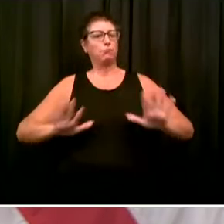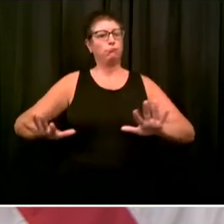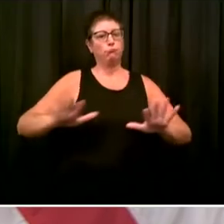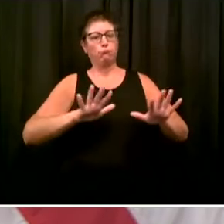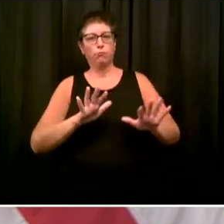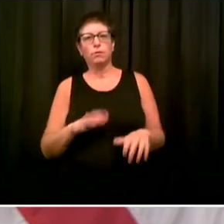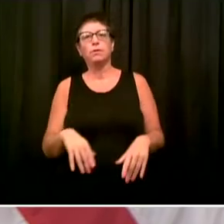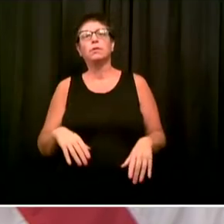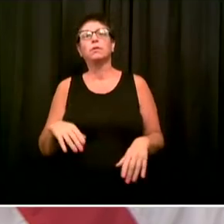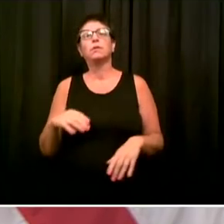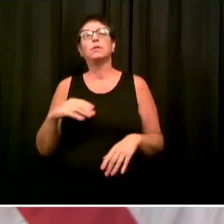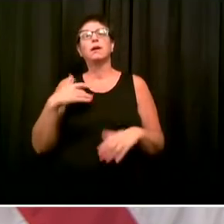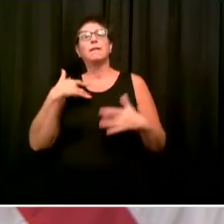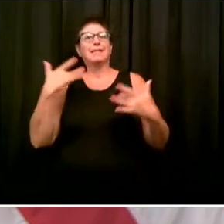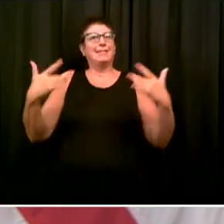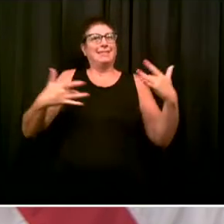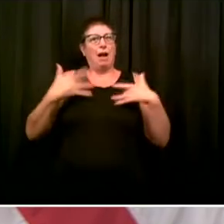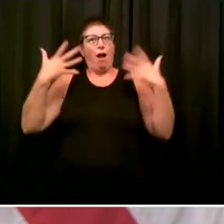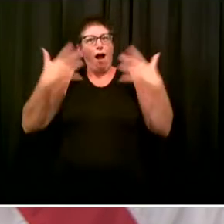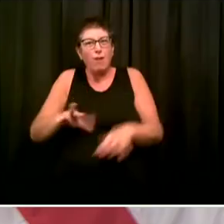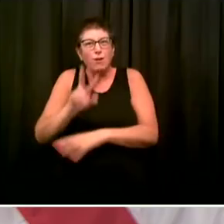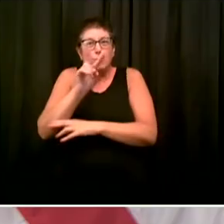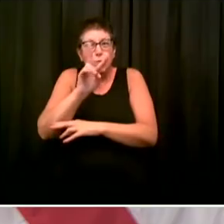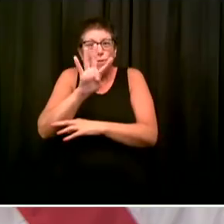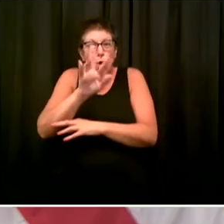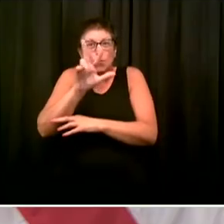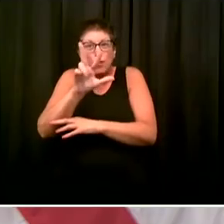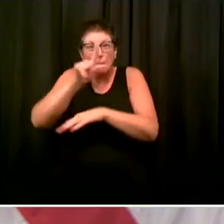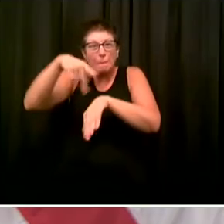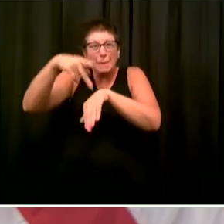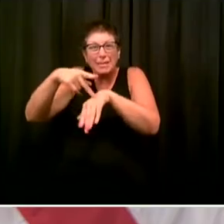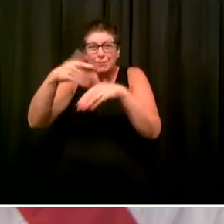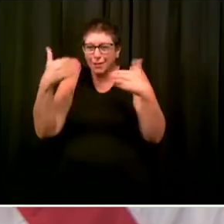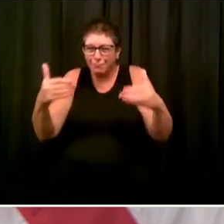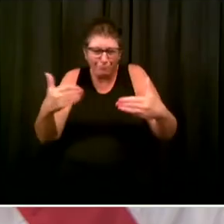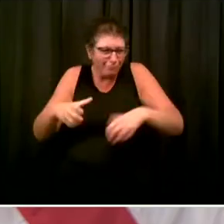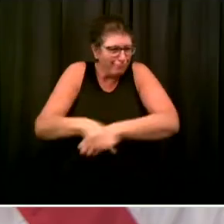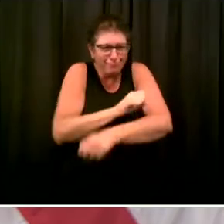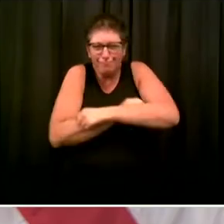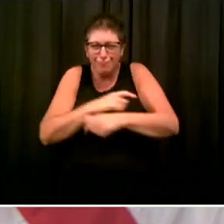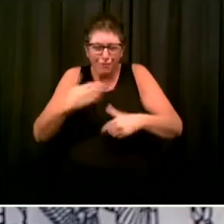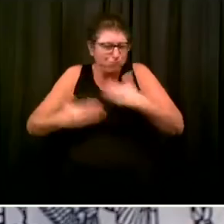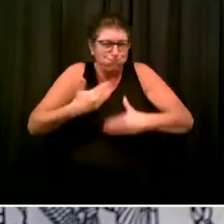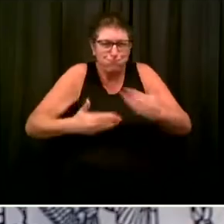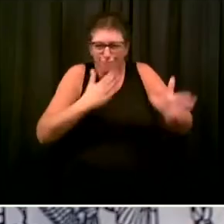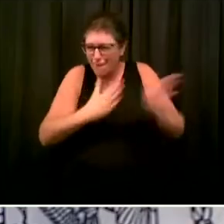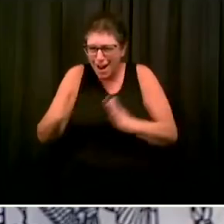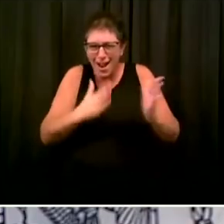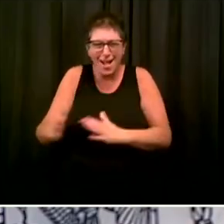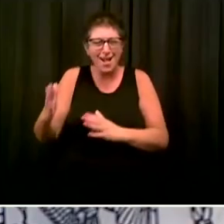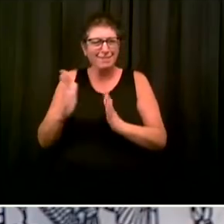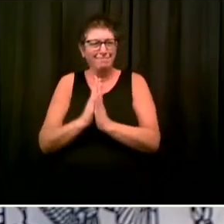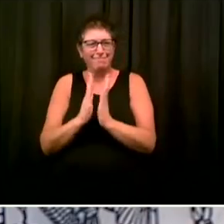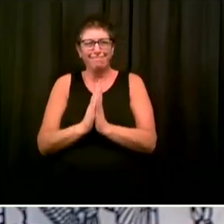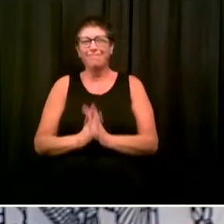THE APPROACH IS TO REALLY FLATTEN E THBUREAUCRACY, PUT IT IN ONE PLACE SO WE CAN GET DSECISION MADE QUICKLY.